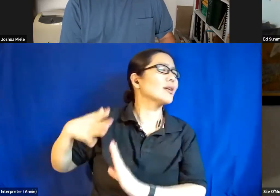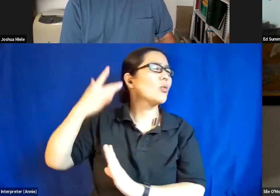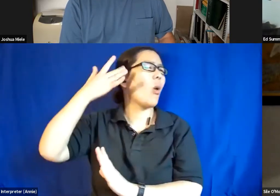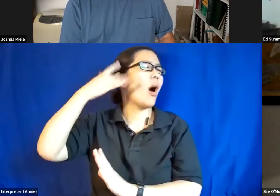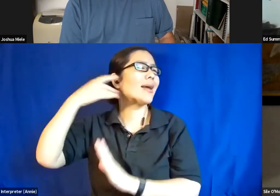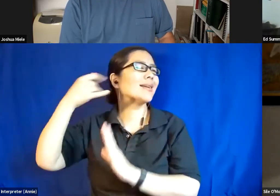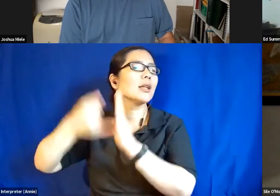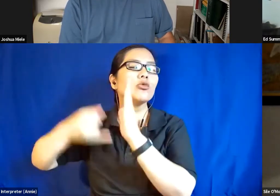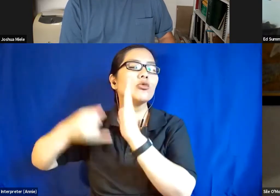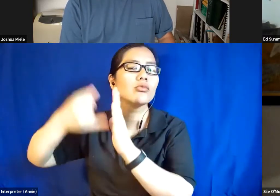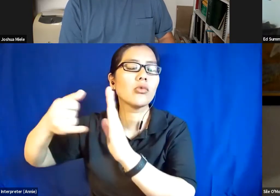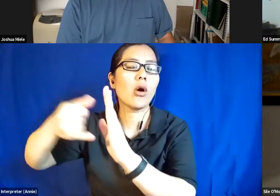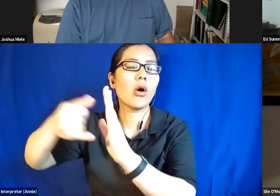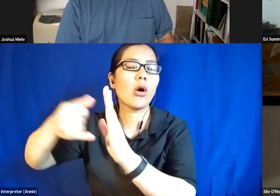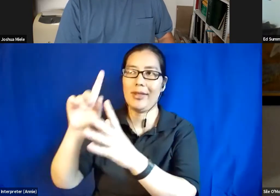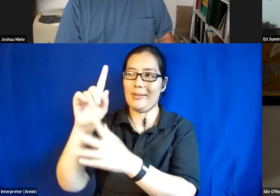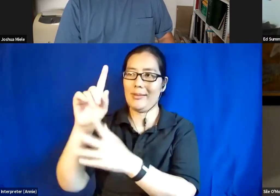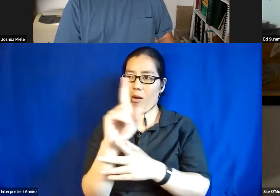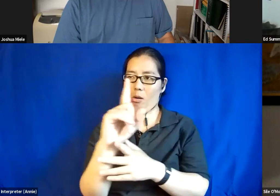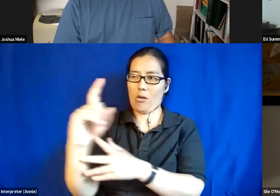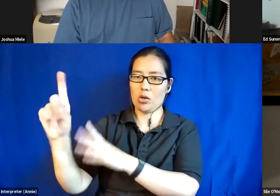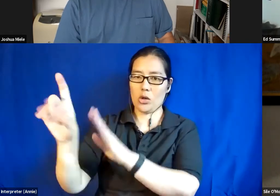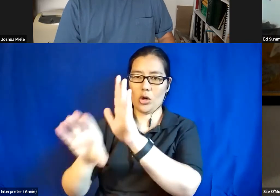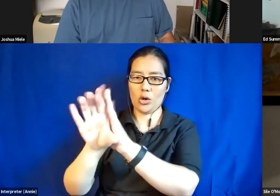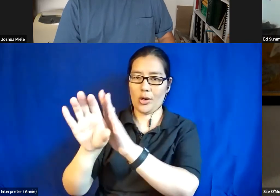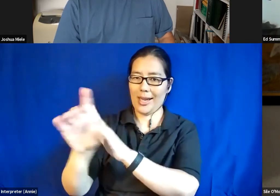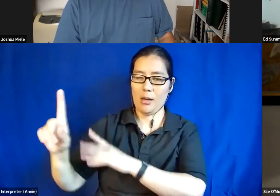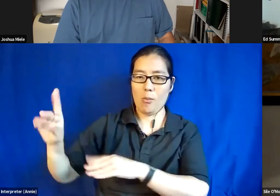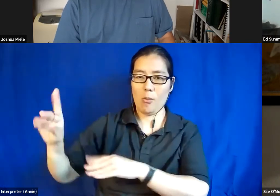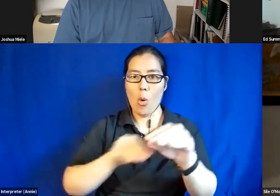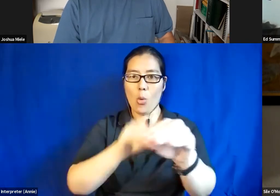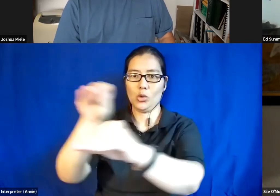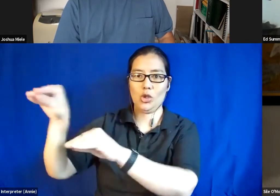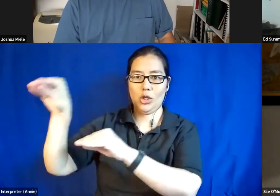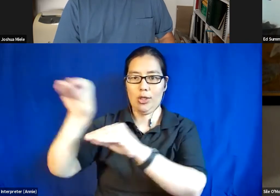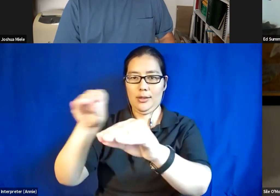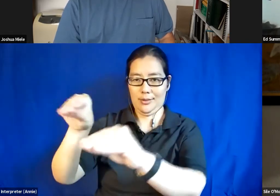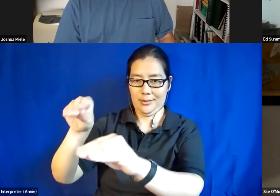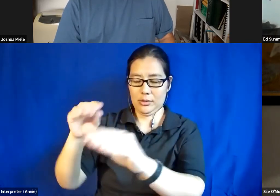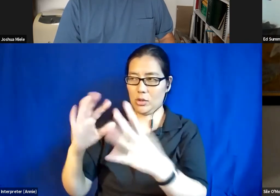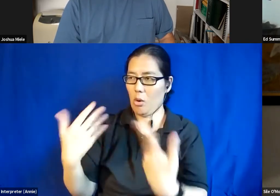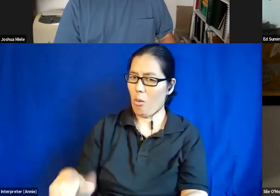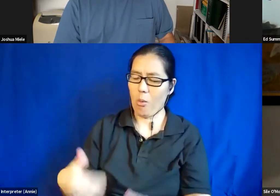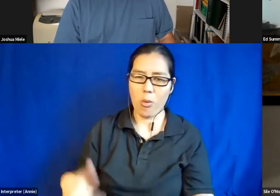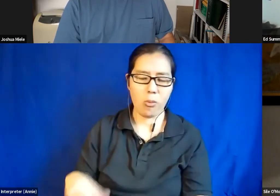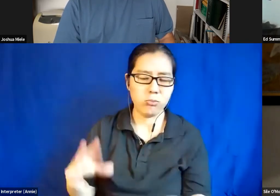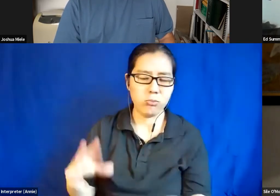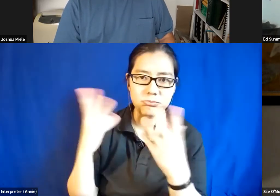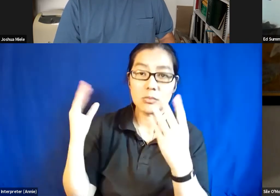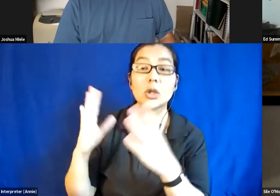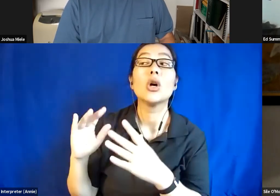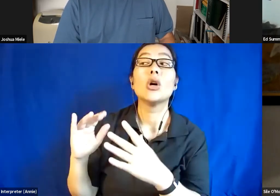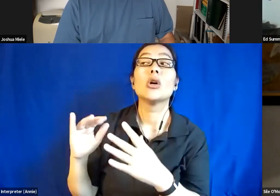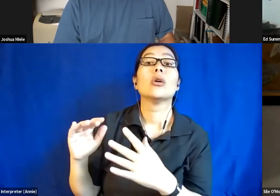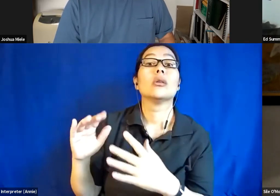figures in motion so well. Our goal is to take those dynamic motions, the leaps, the flips, the SWIPGs off of